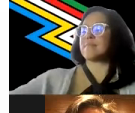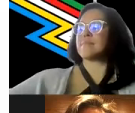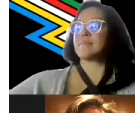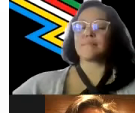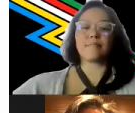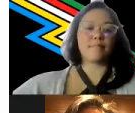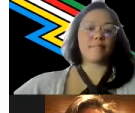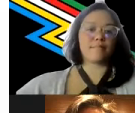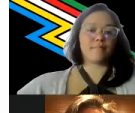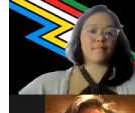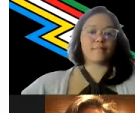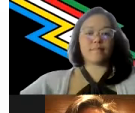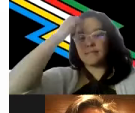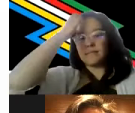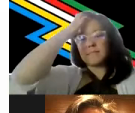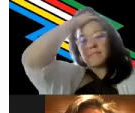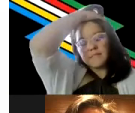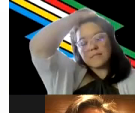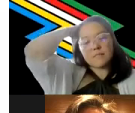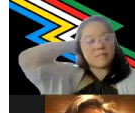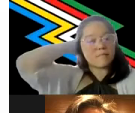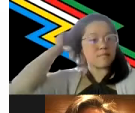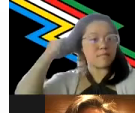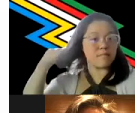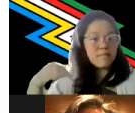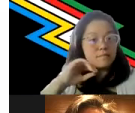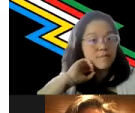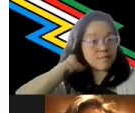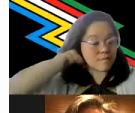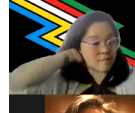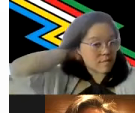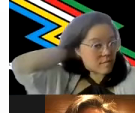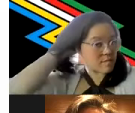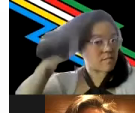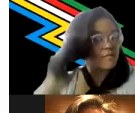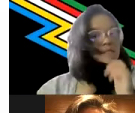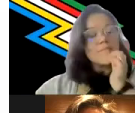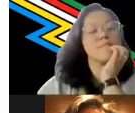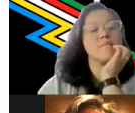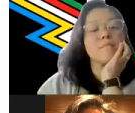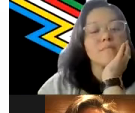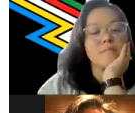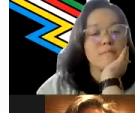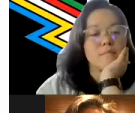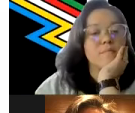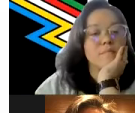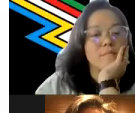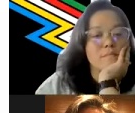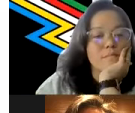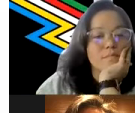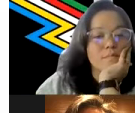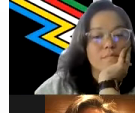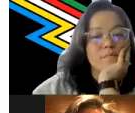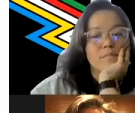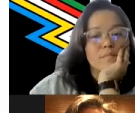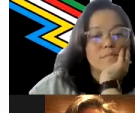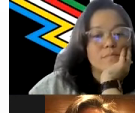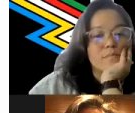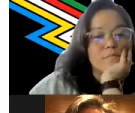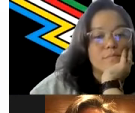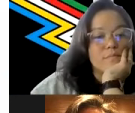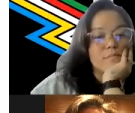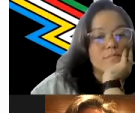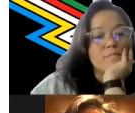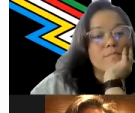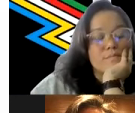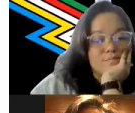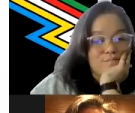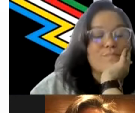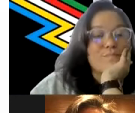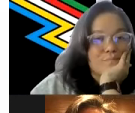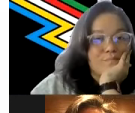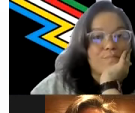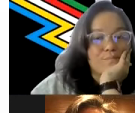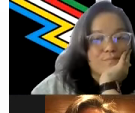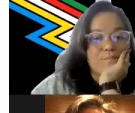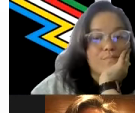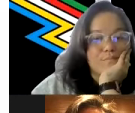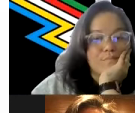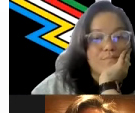of those most impacted. We are led by those who most know these systems. Aurora Levin